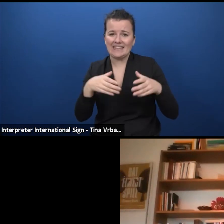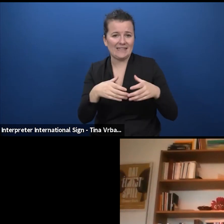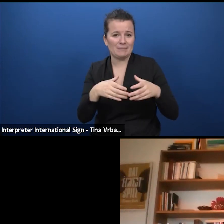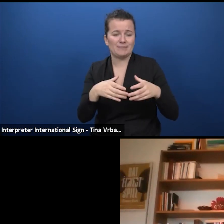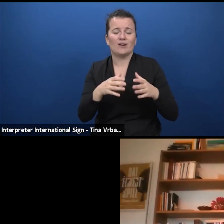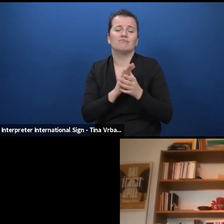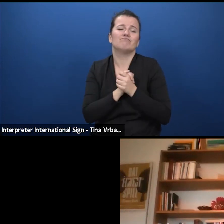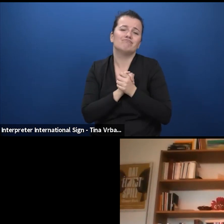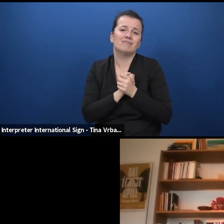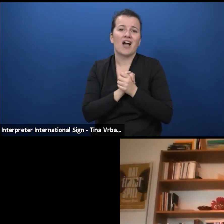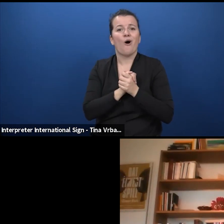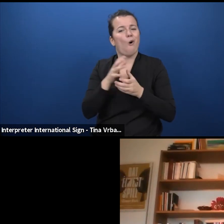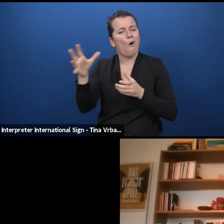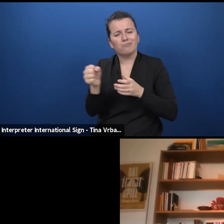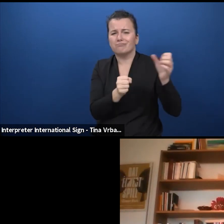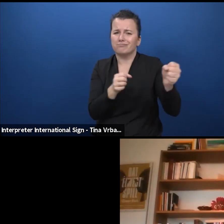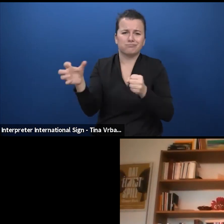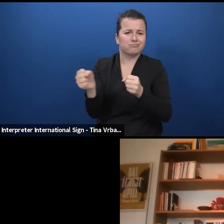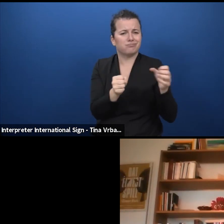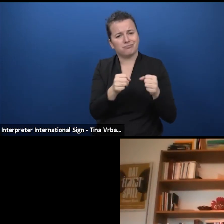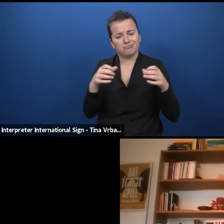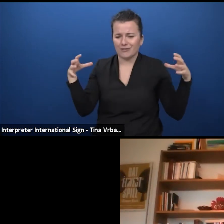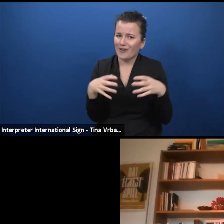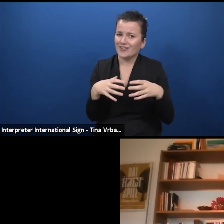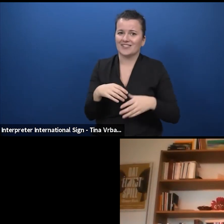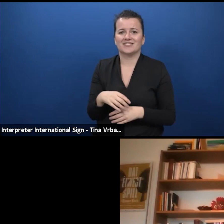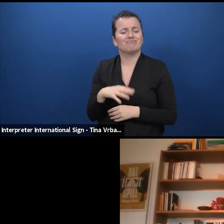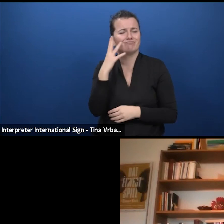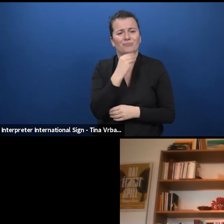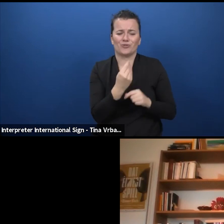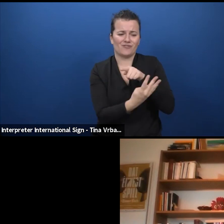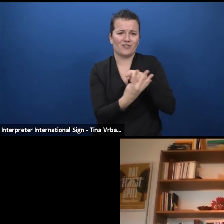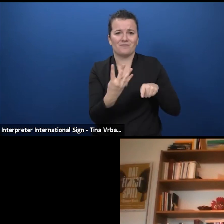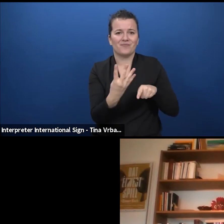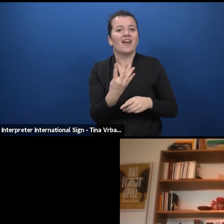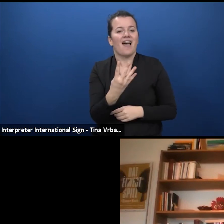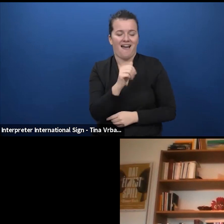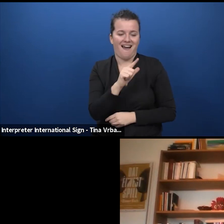The wonderful ladies that Barbara also mentioned.So thank you Alice Burrows, Djuna